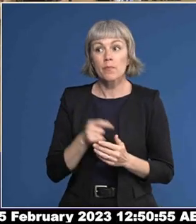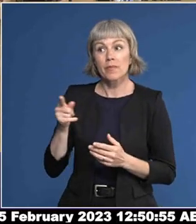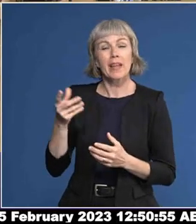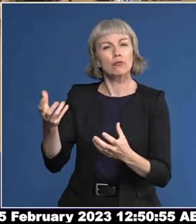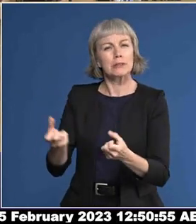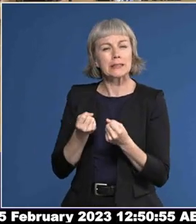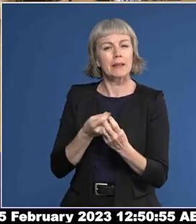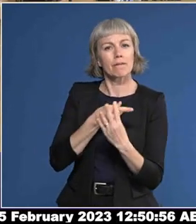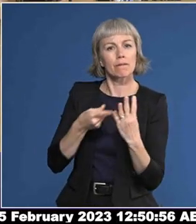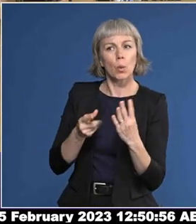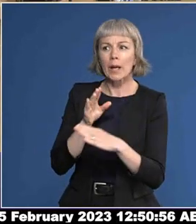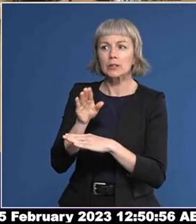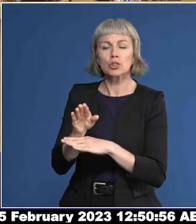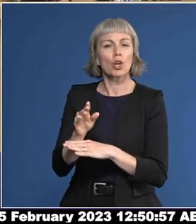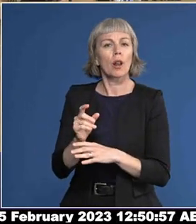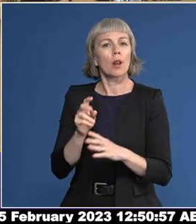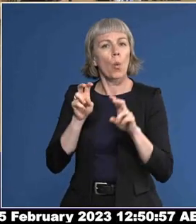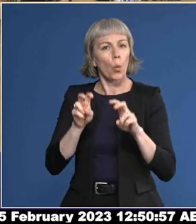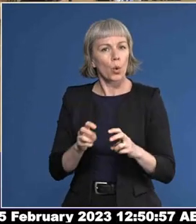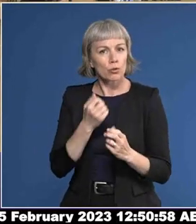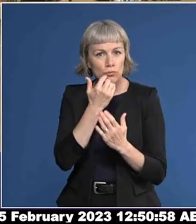now. They get full visibility of our corrective actions register.